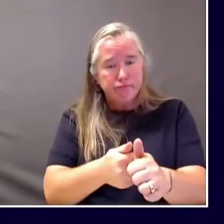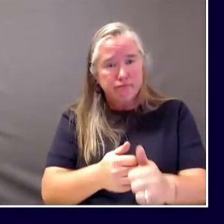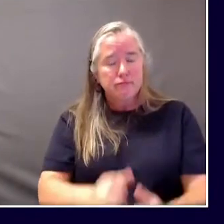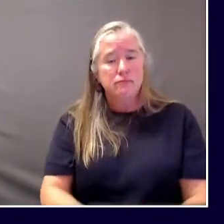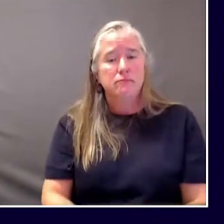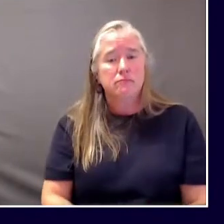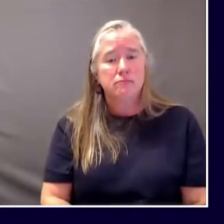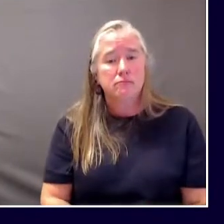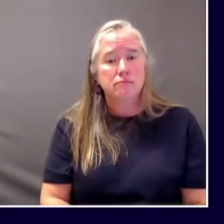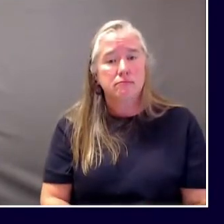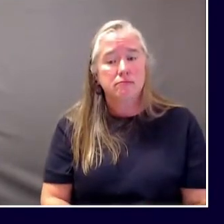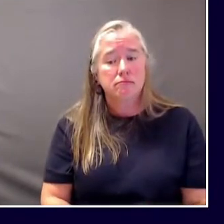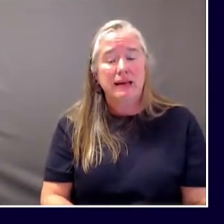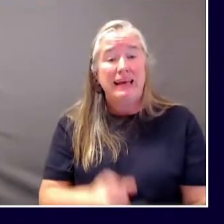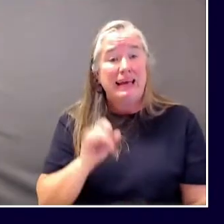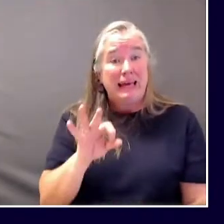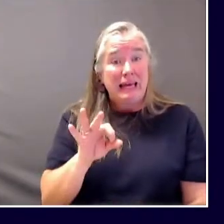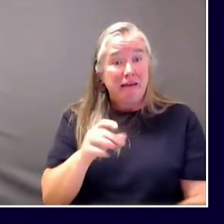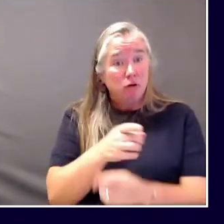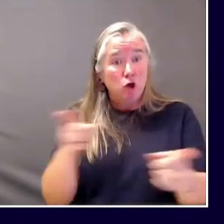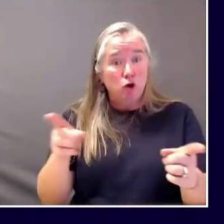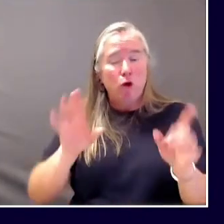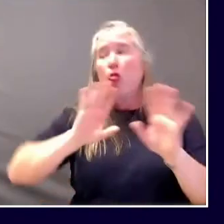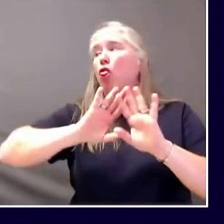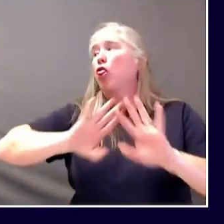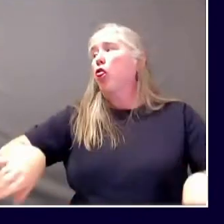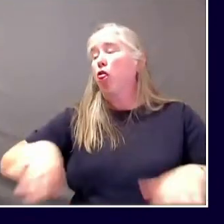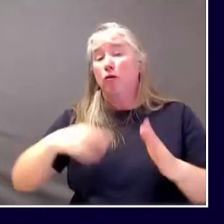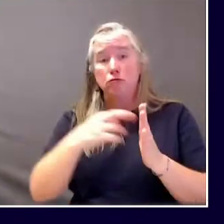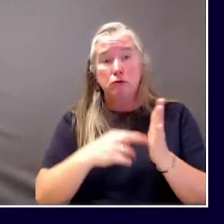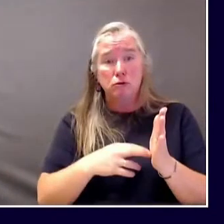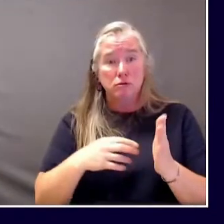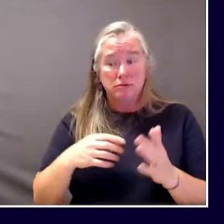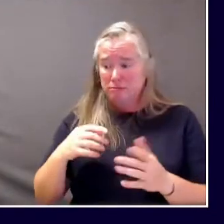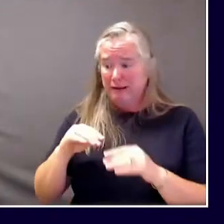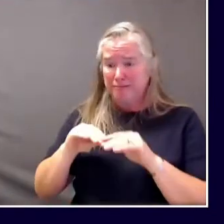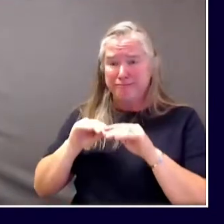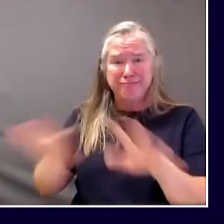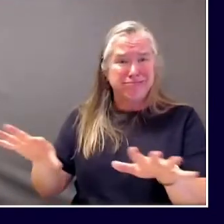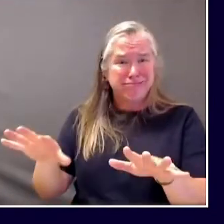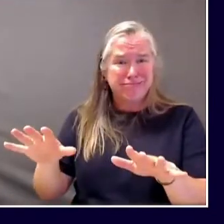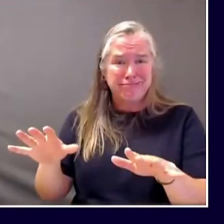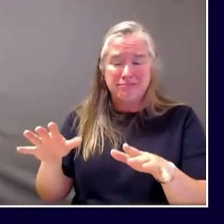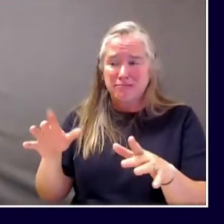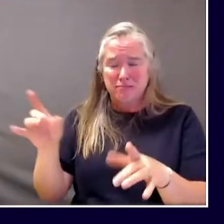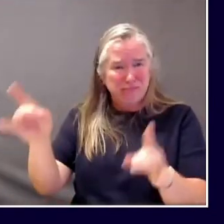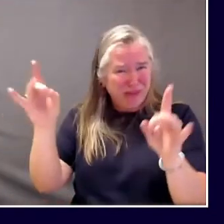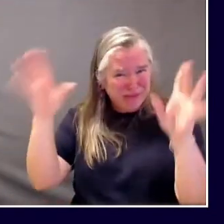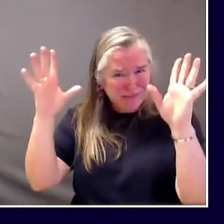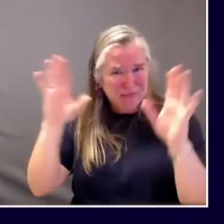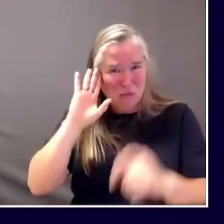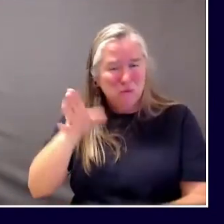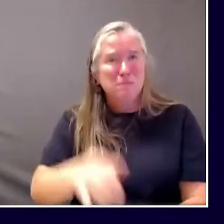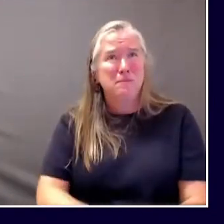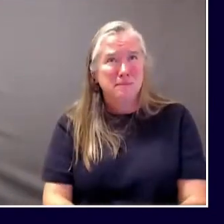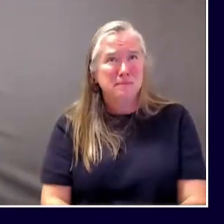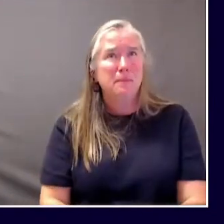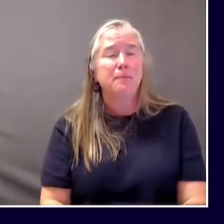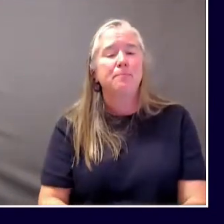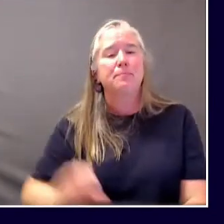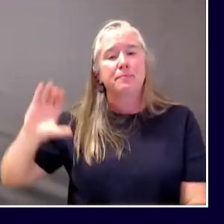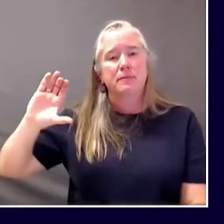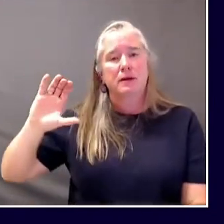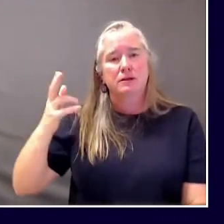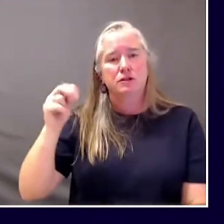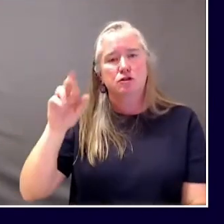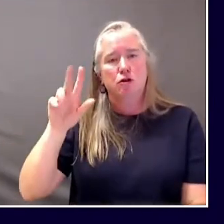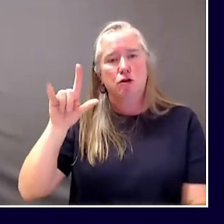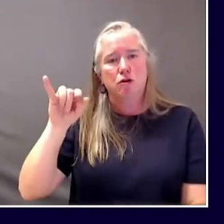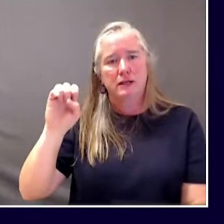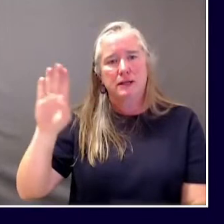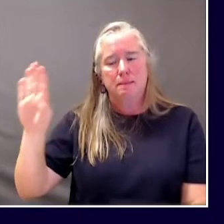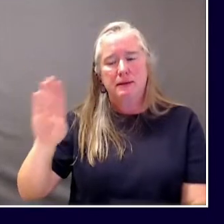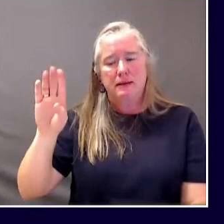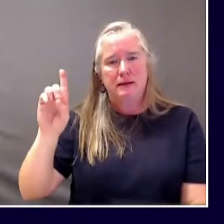gonna be totally out of control